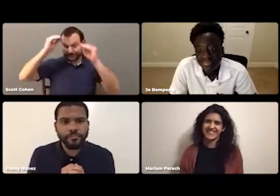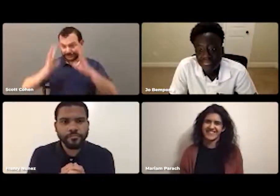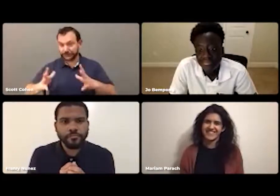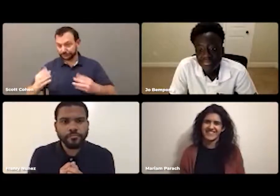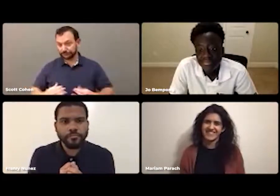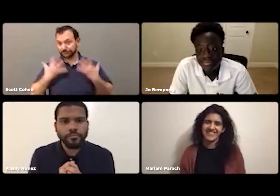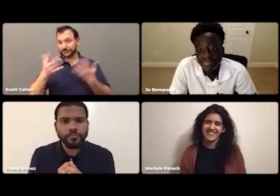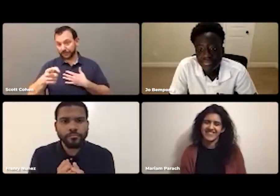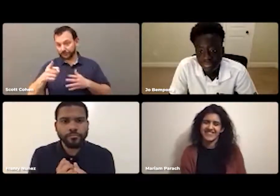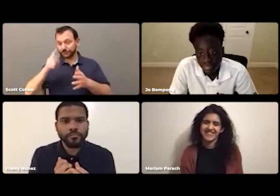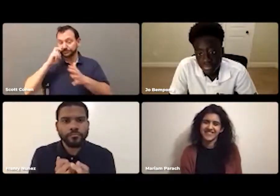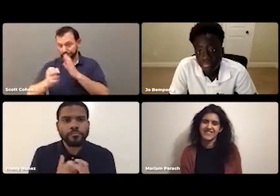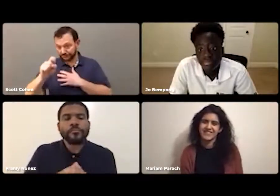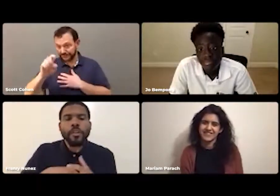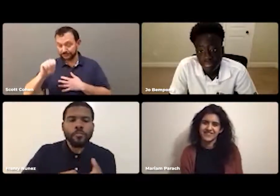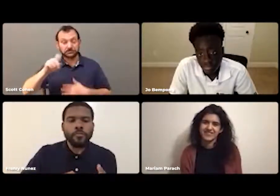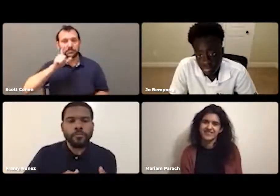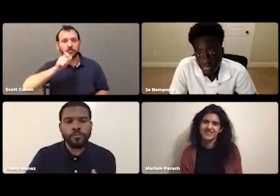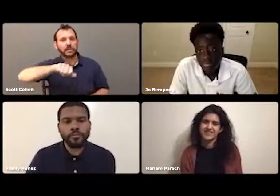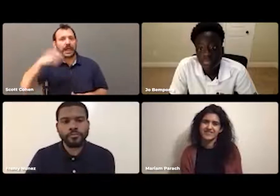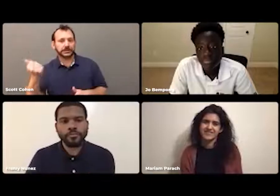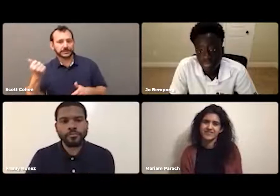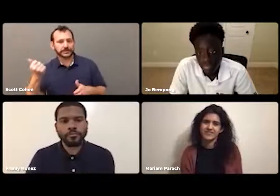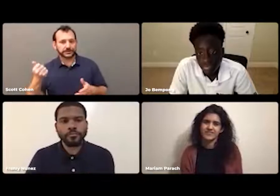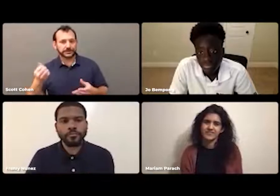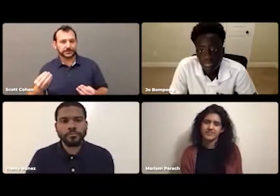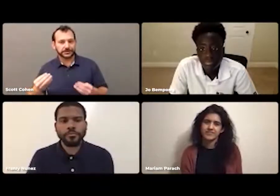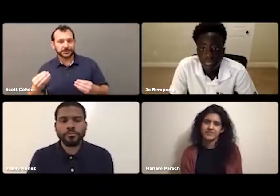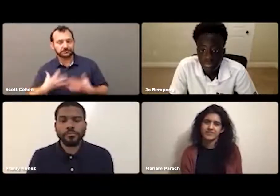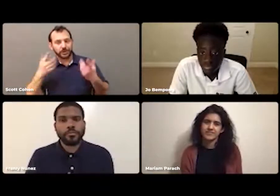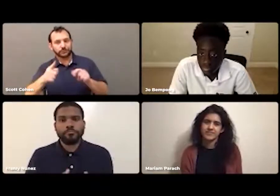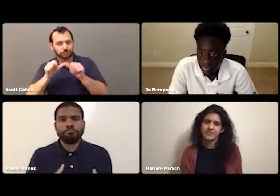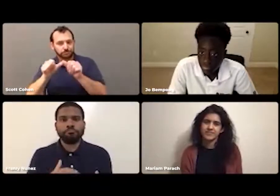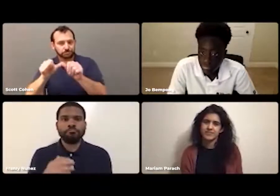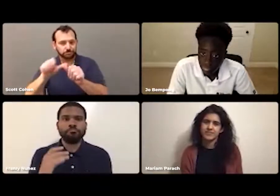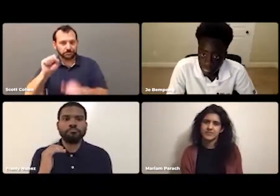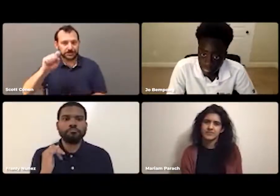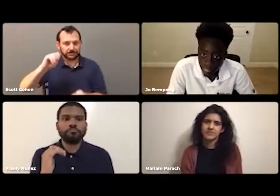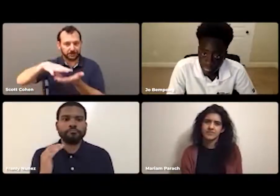Besides a teacher who inspired you, was there anyone else?